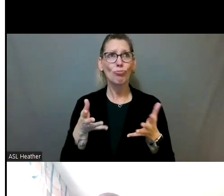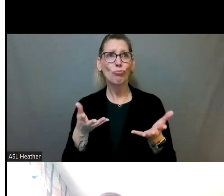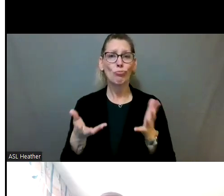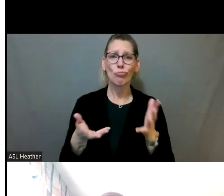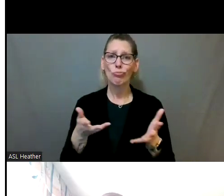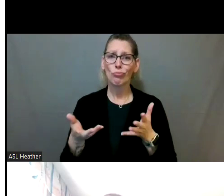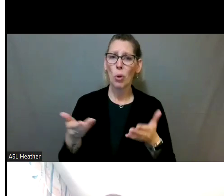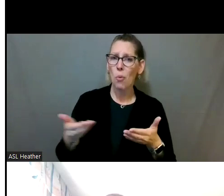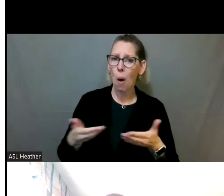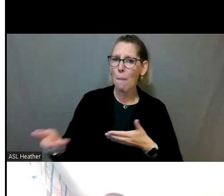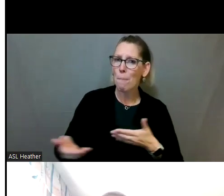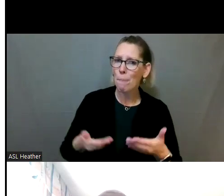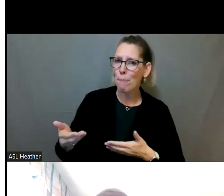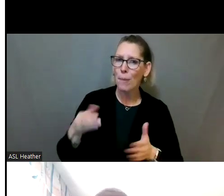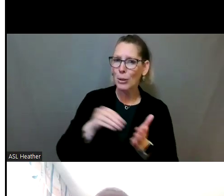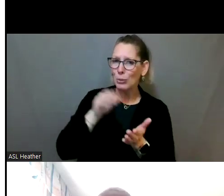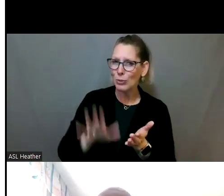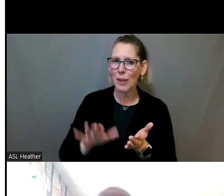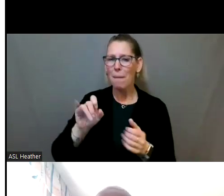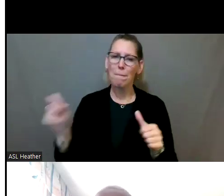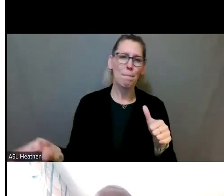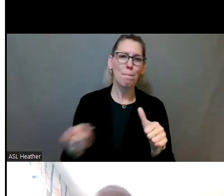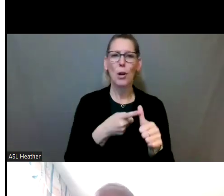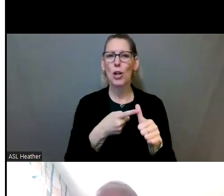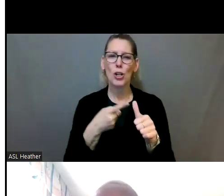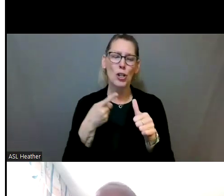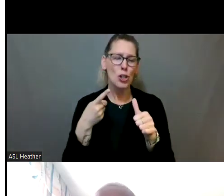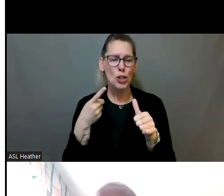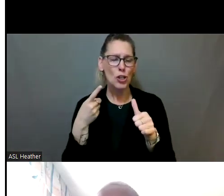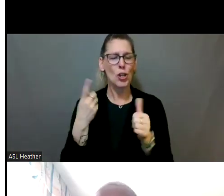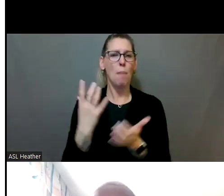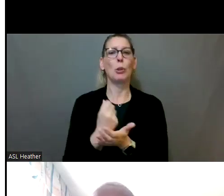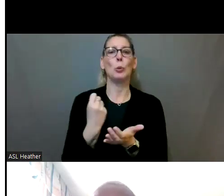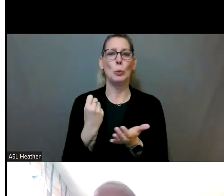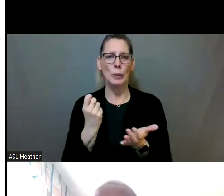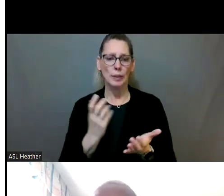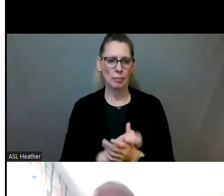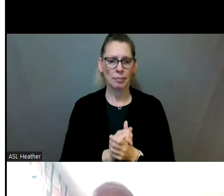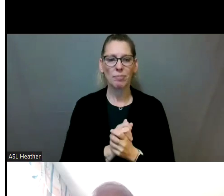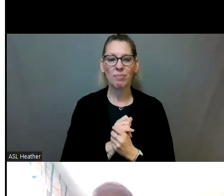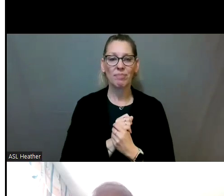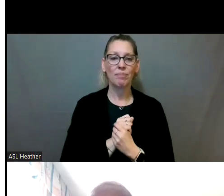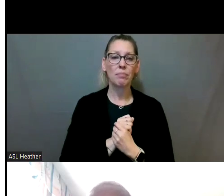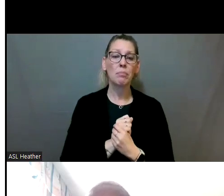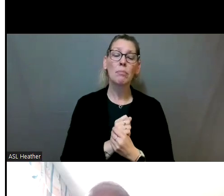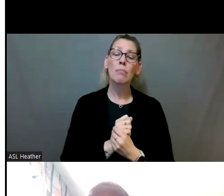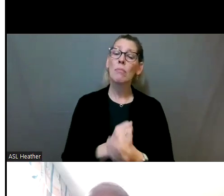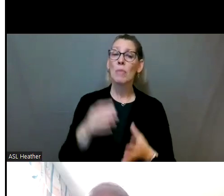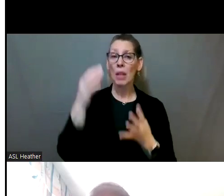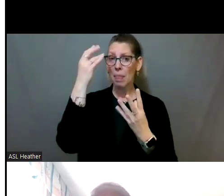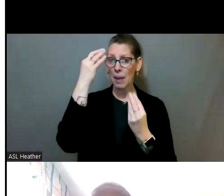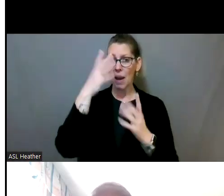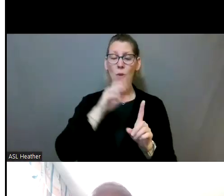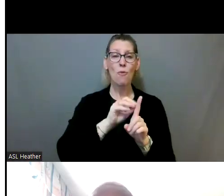And a lot of times is that first opportunity; and then think about orientation is just one